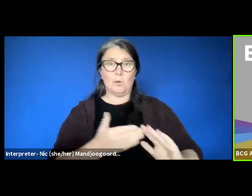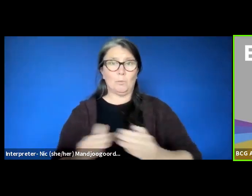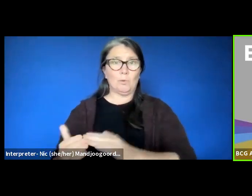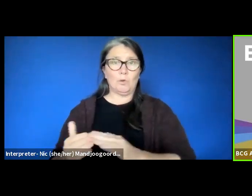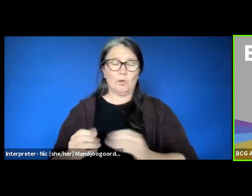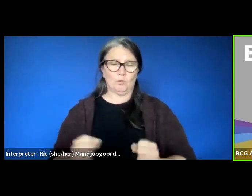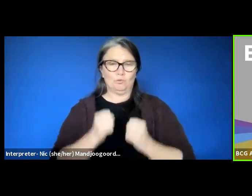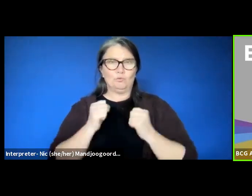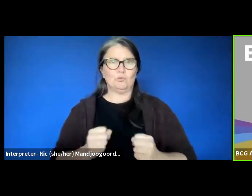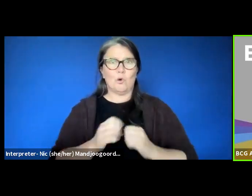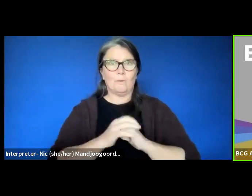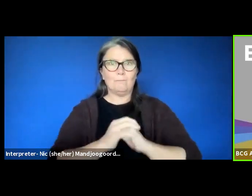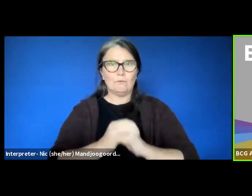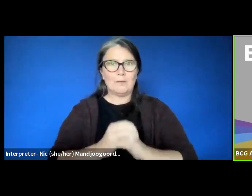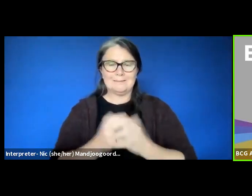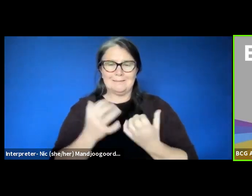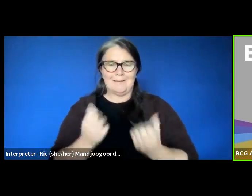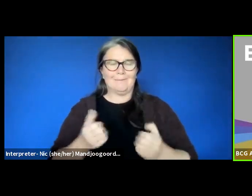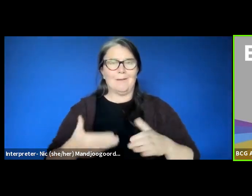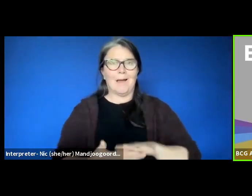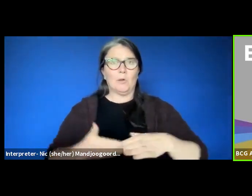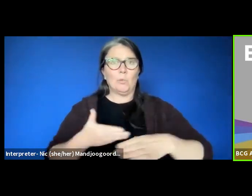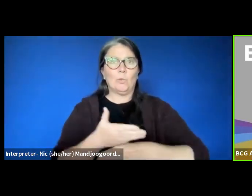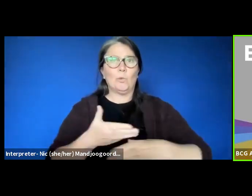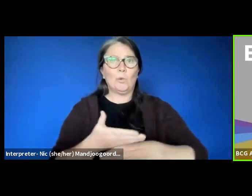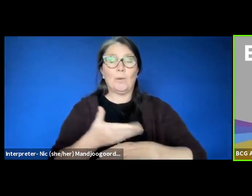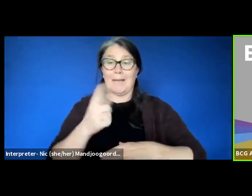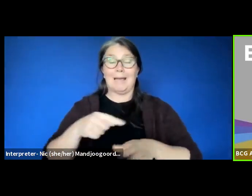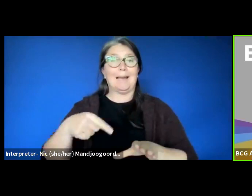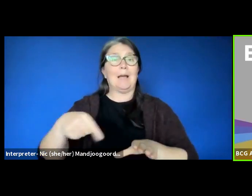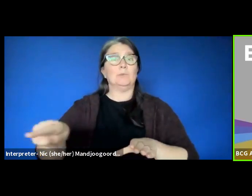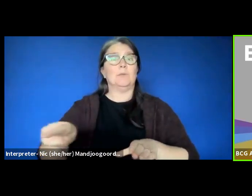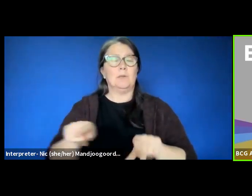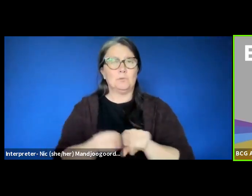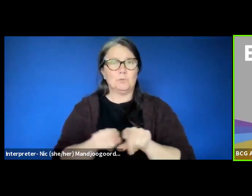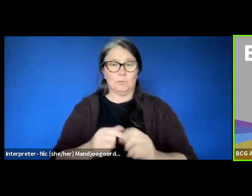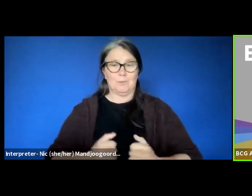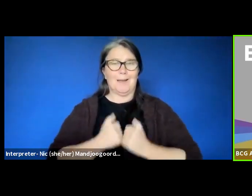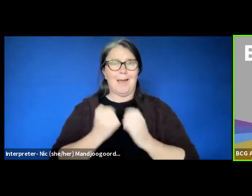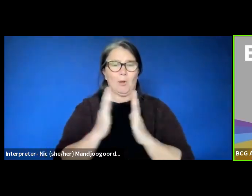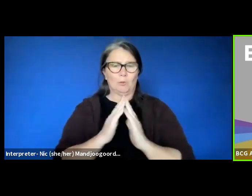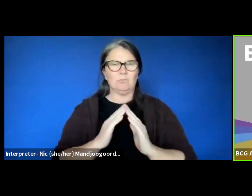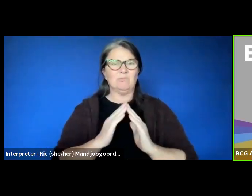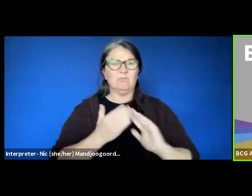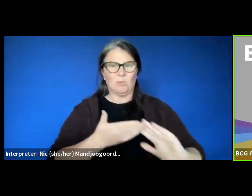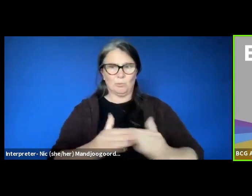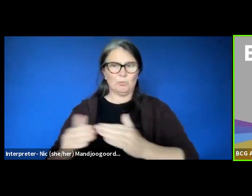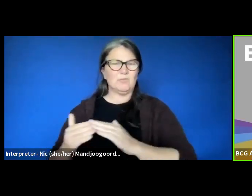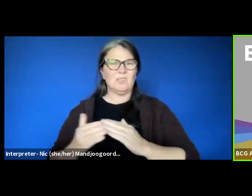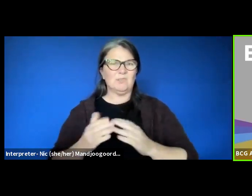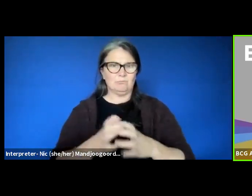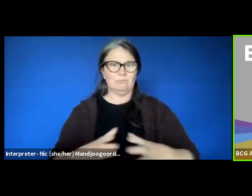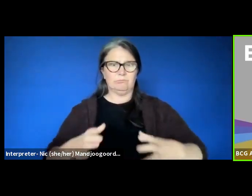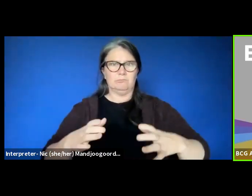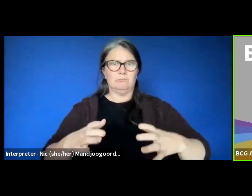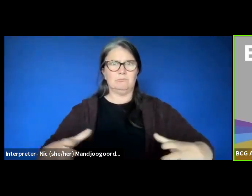ntorship strengthened by strong bonds of friendship and support at work and outside. e our community has grown tenfold in our community has grown tenfold